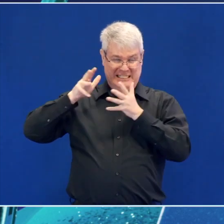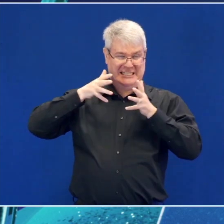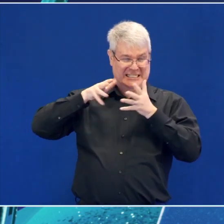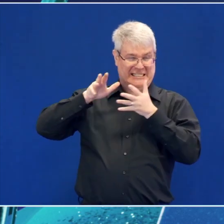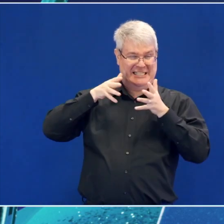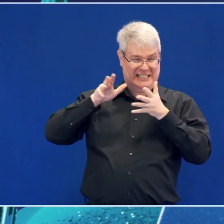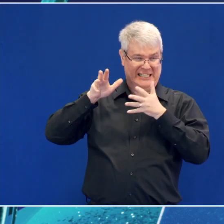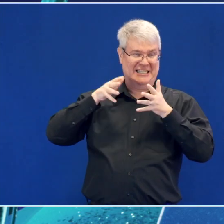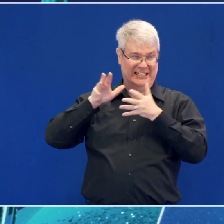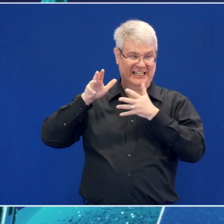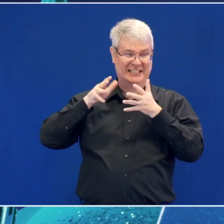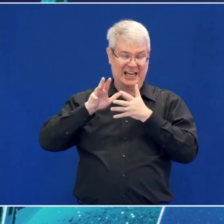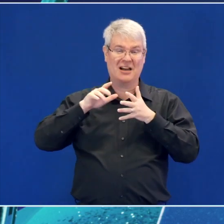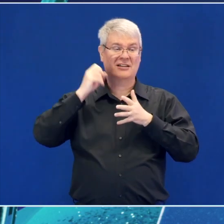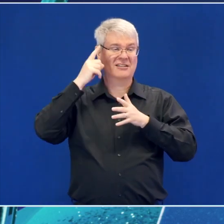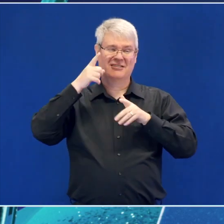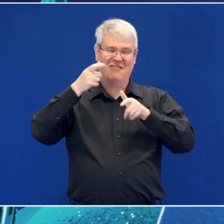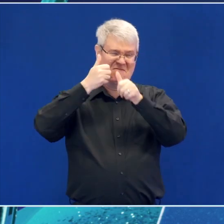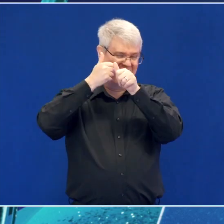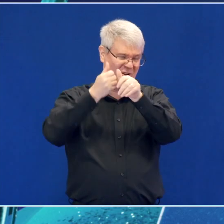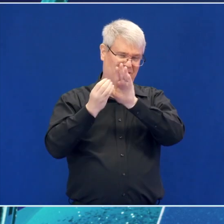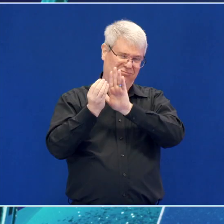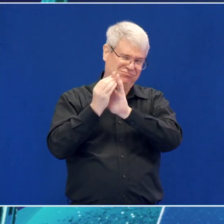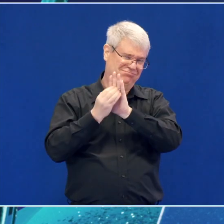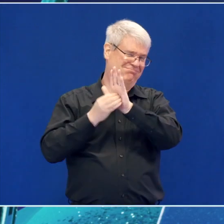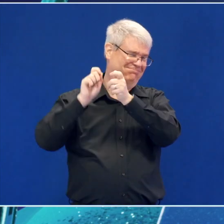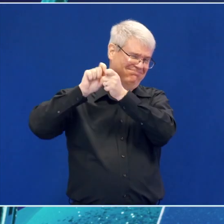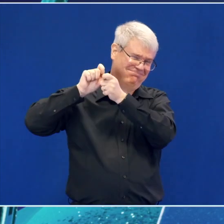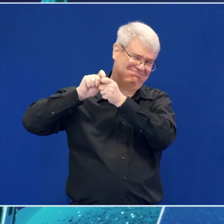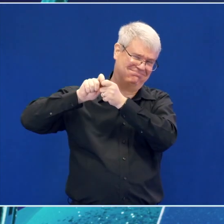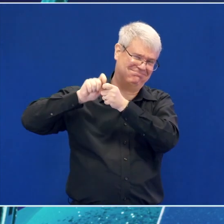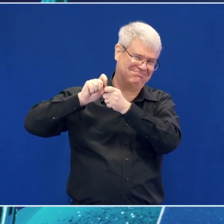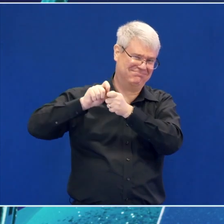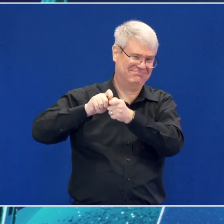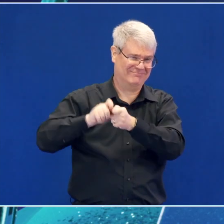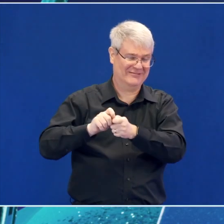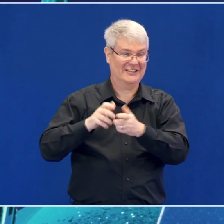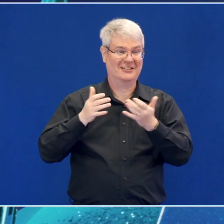Many -- much of that is, by the way, thanks to Dennis Lembree, who runs our Governance program.